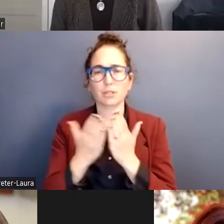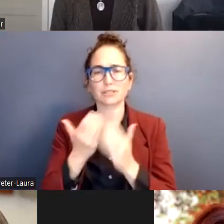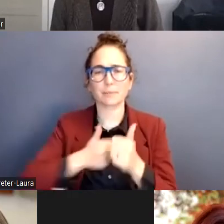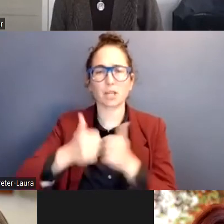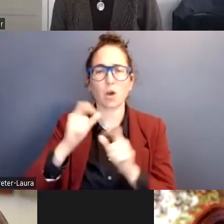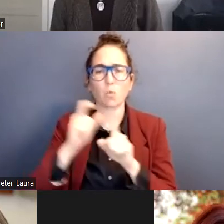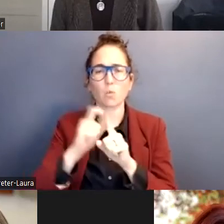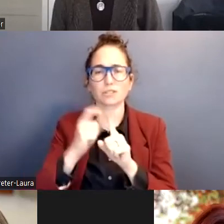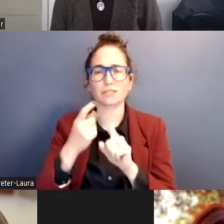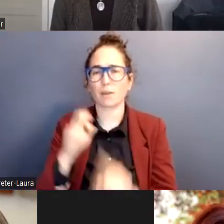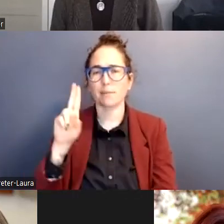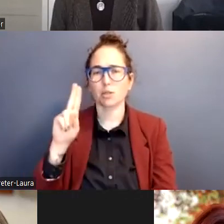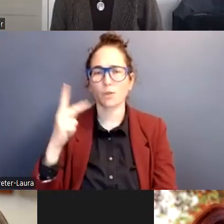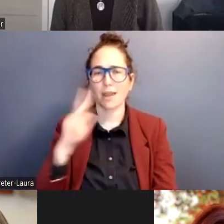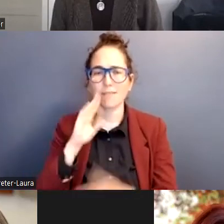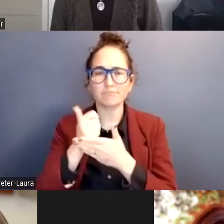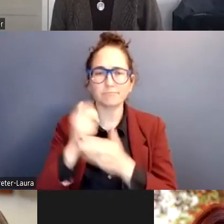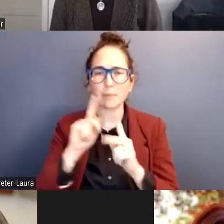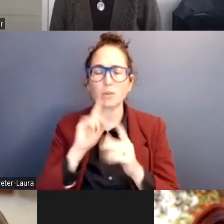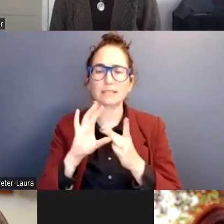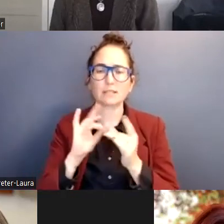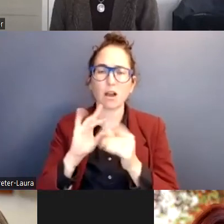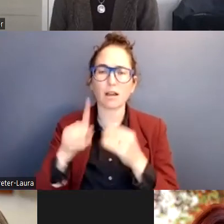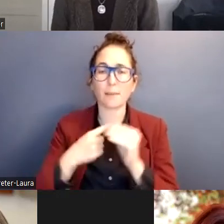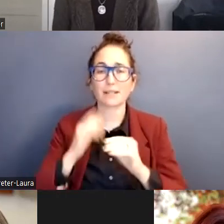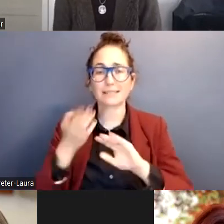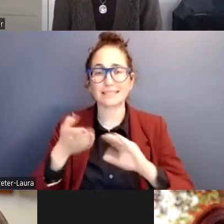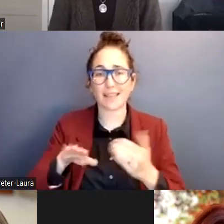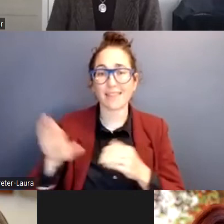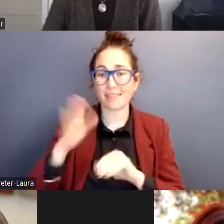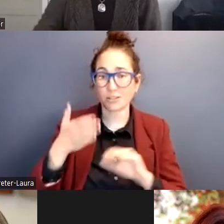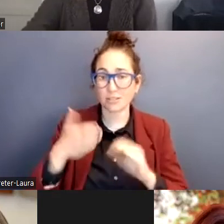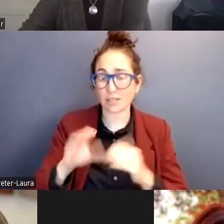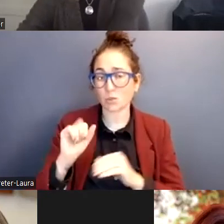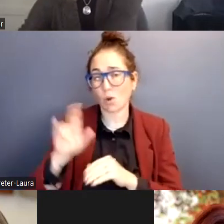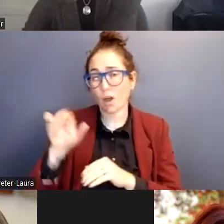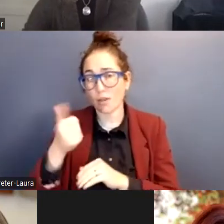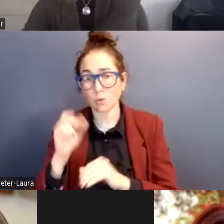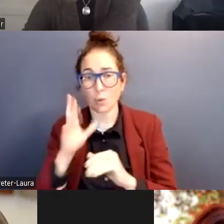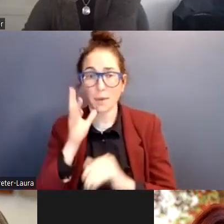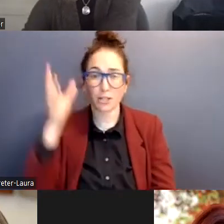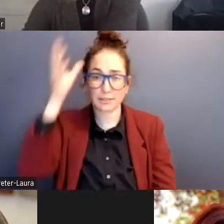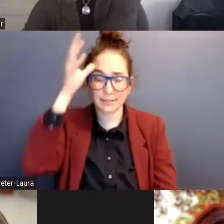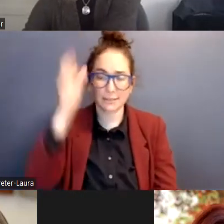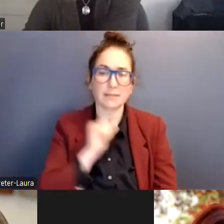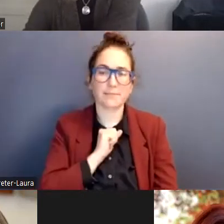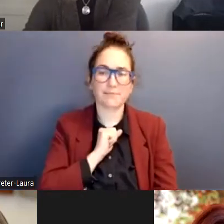the UK help people talk about death and their own death and deaths of others or parents. Australia has got a great